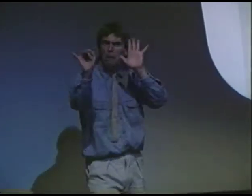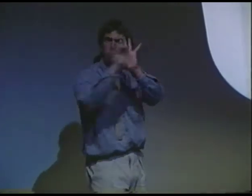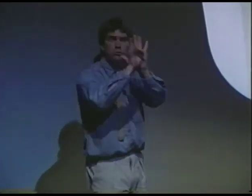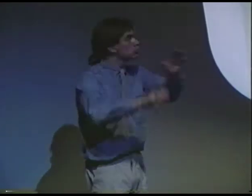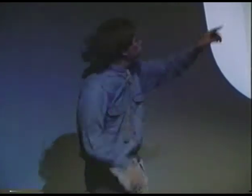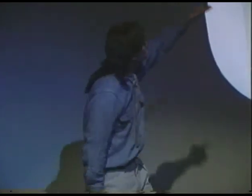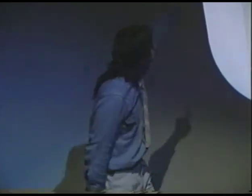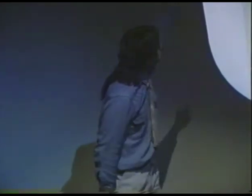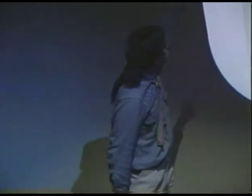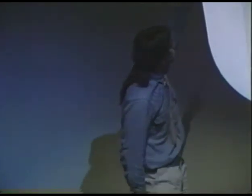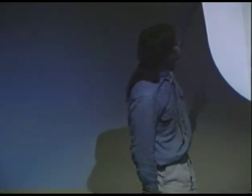It's a clear image.